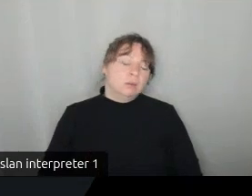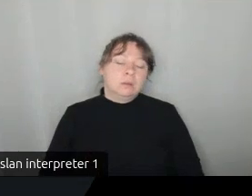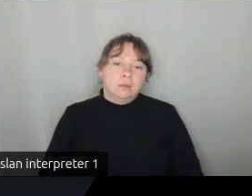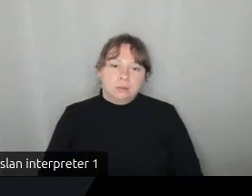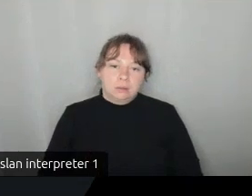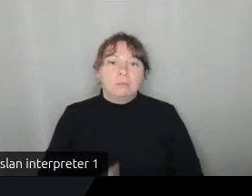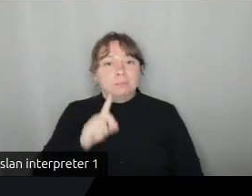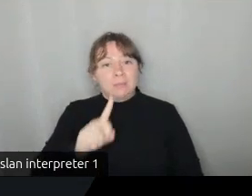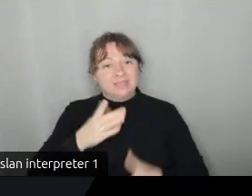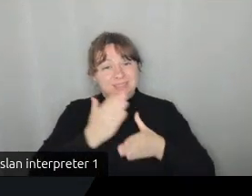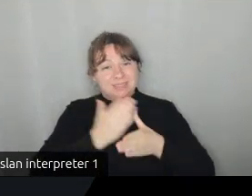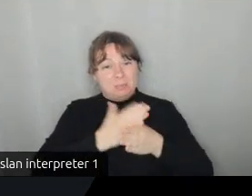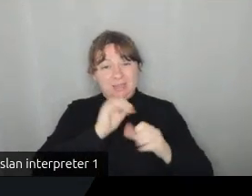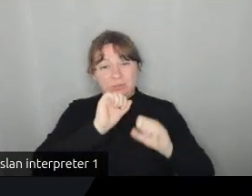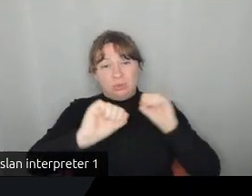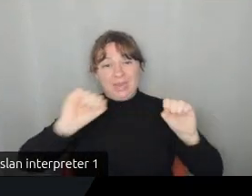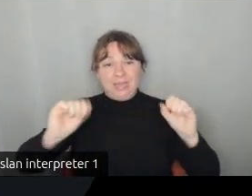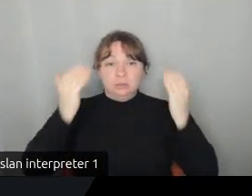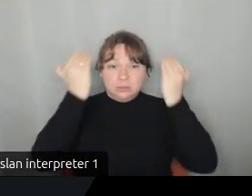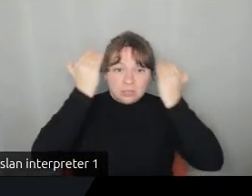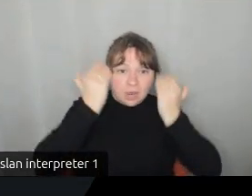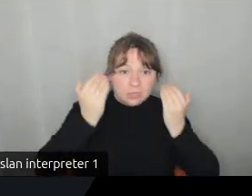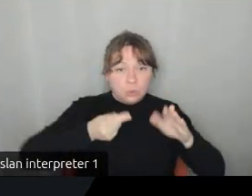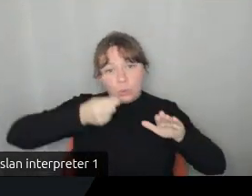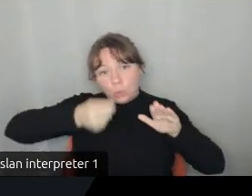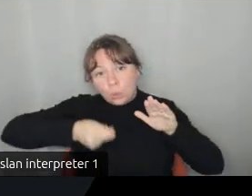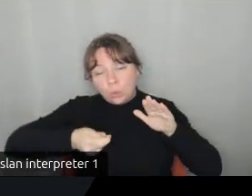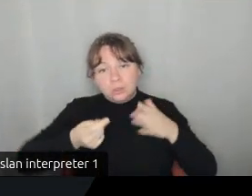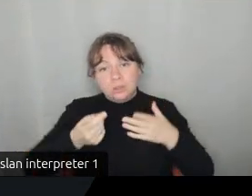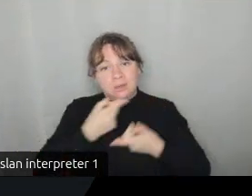courthouse and registry and the magistrates as well and we do appreciate how difficult it can